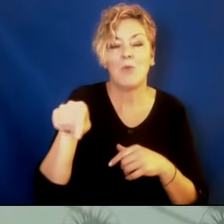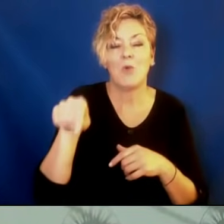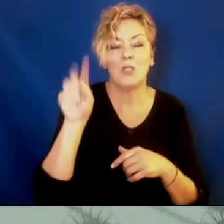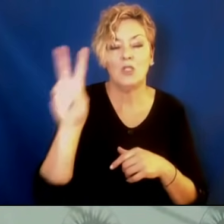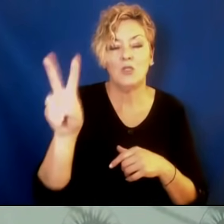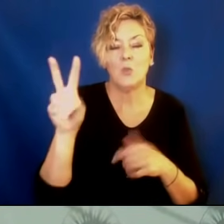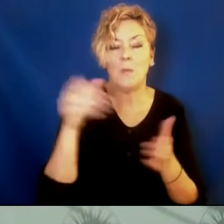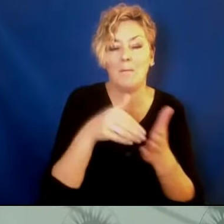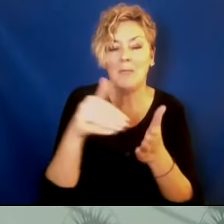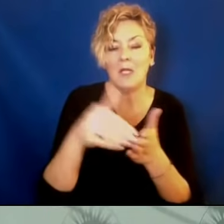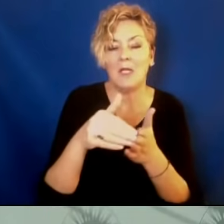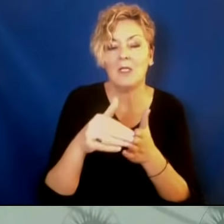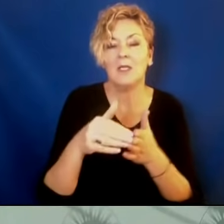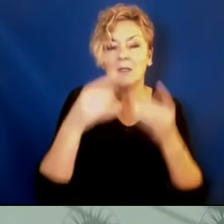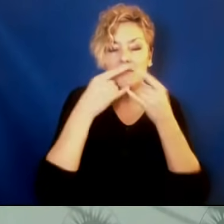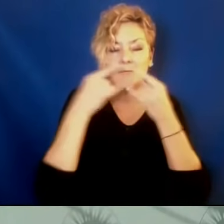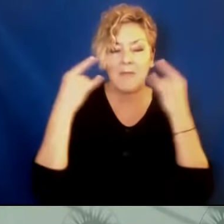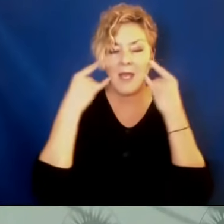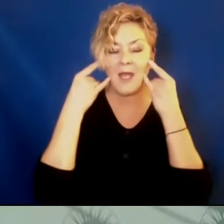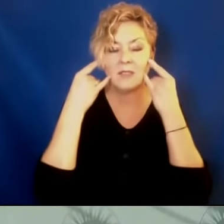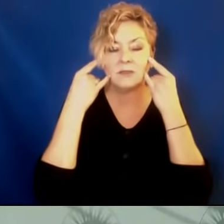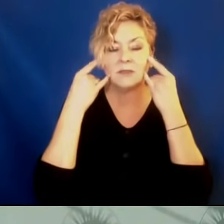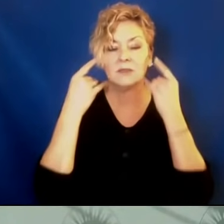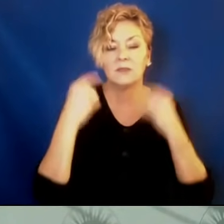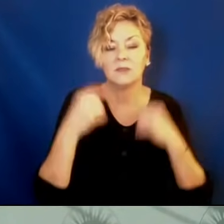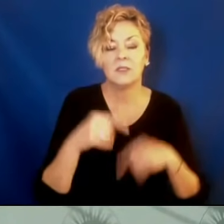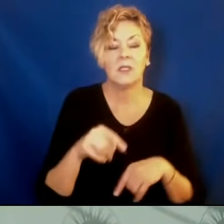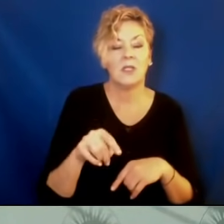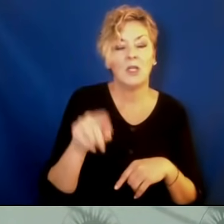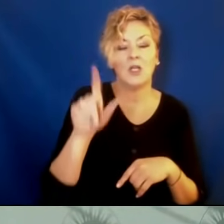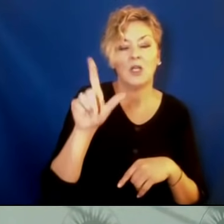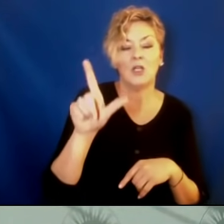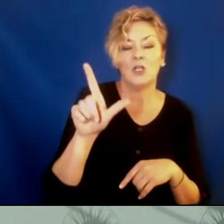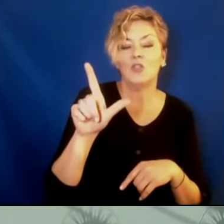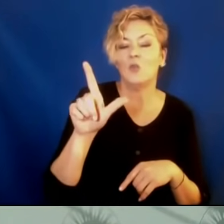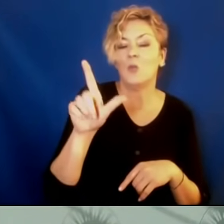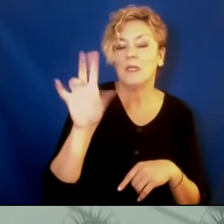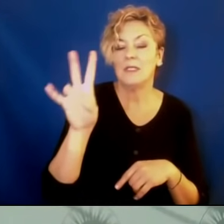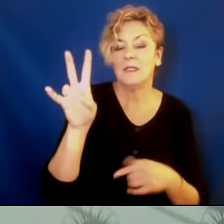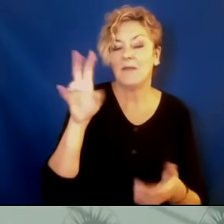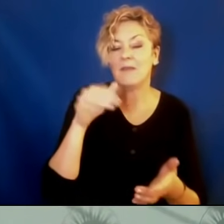I wanted to know over the past week in this is an extraordinary achievement for the